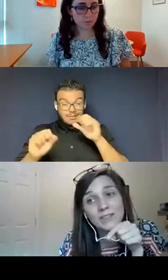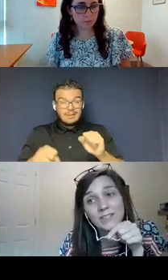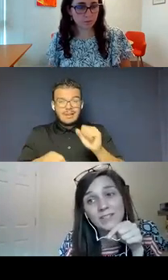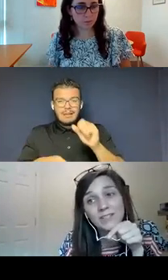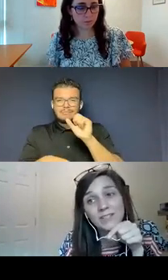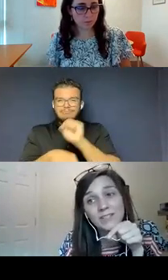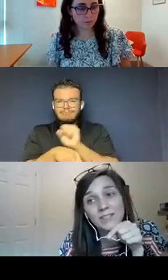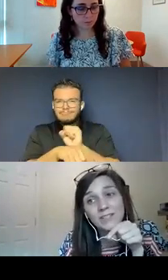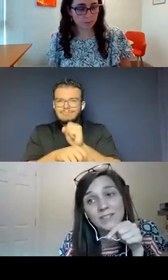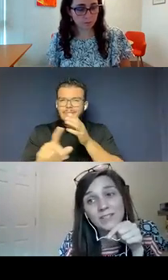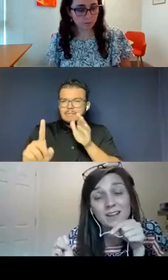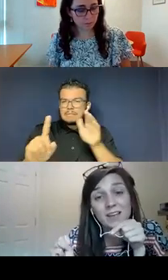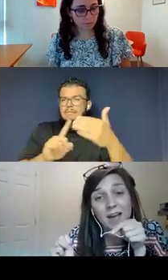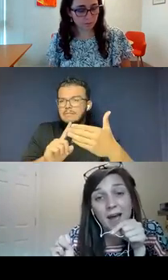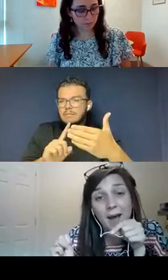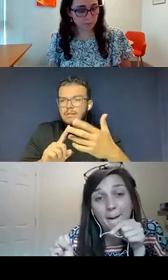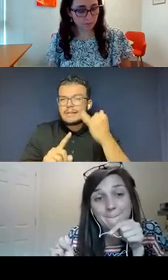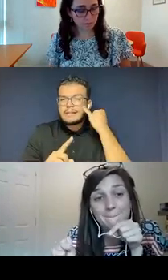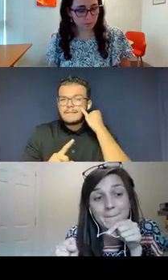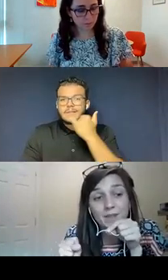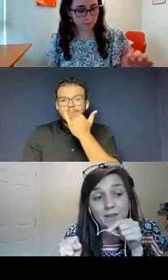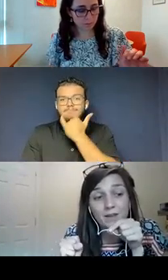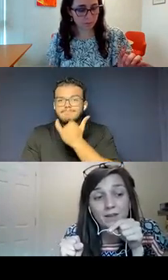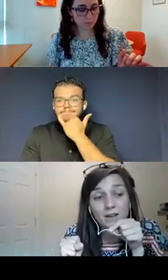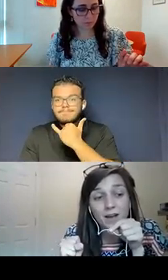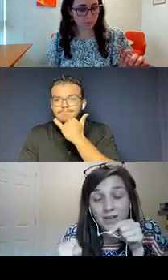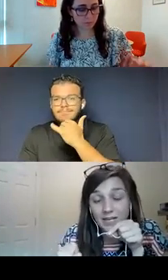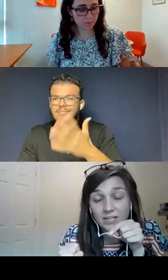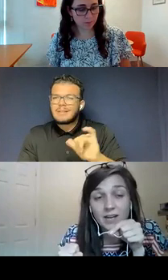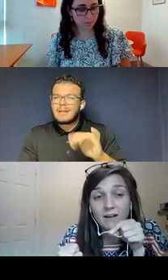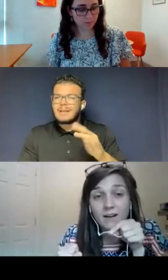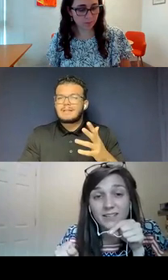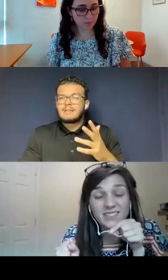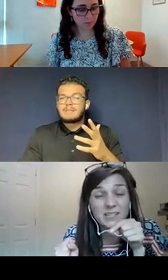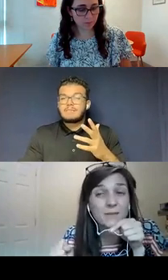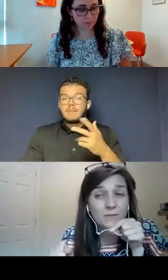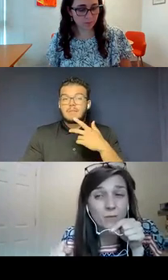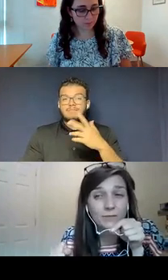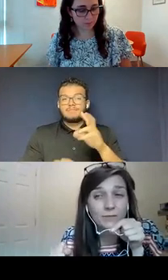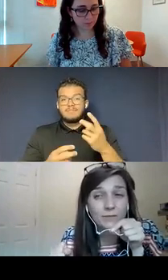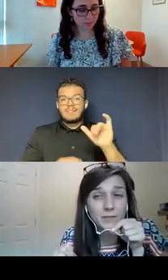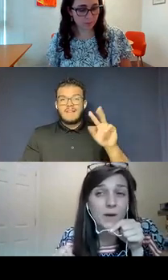it's a mistaken validation error because some of the forms do